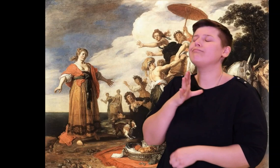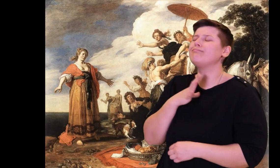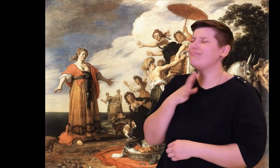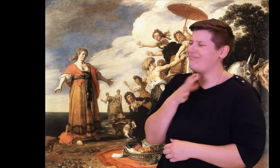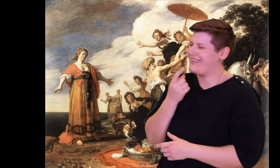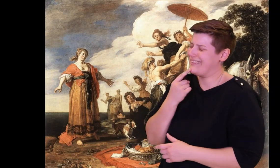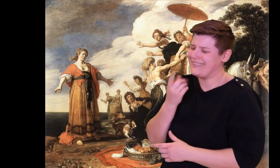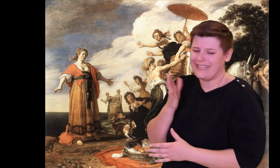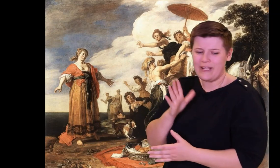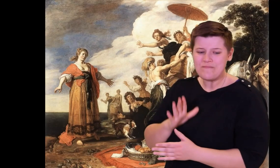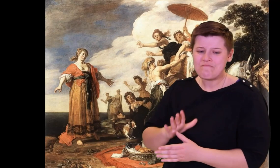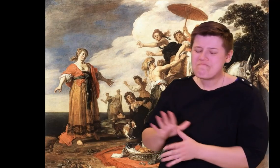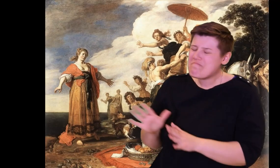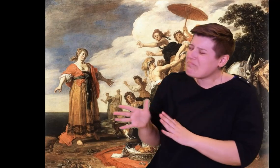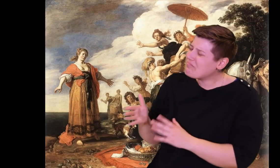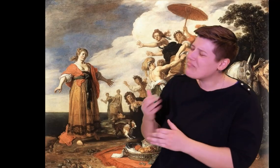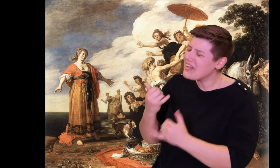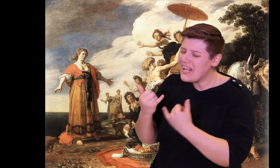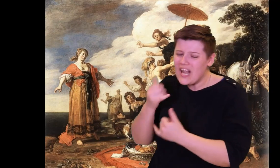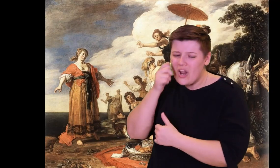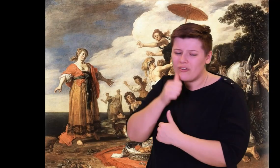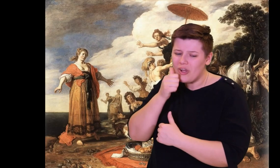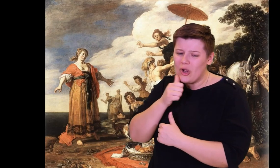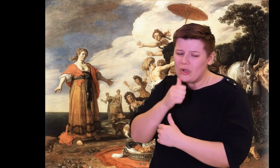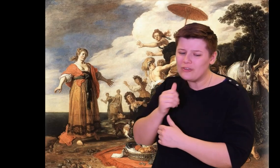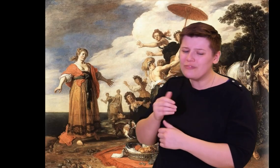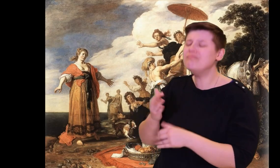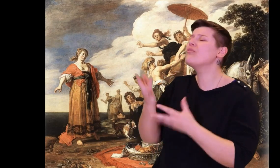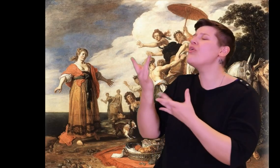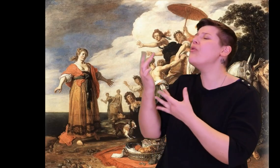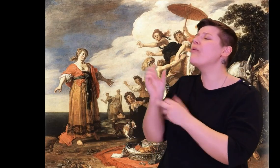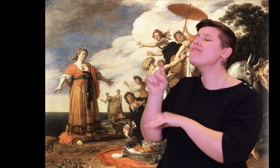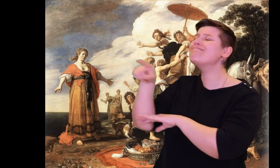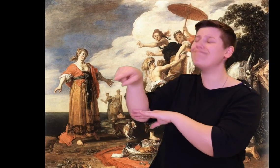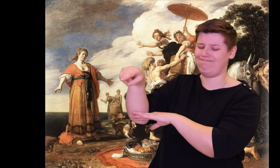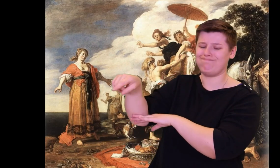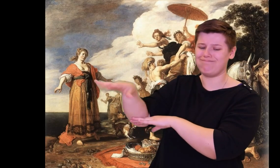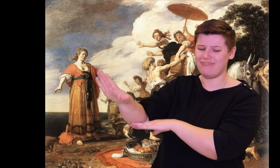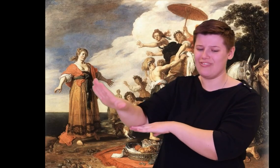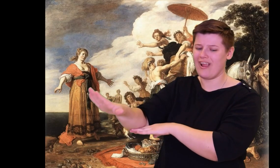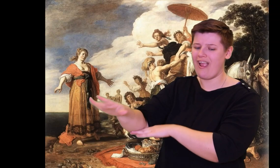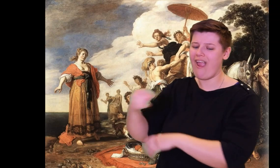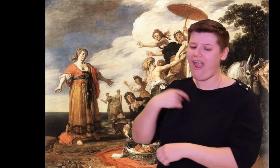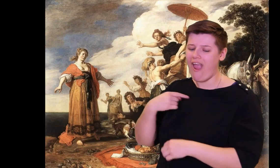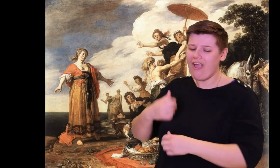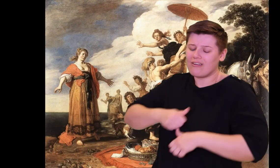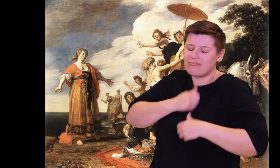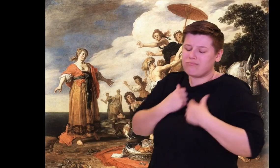Odysseus politely said, “Now, girls, wait at a distance here, so I can wash